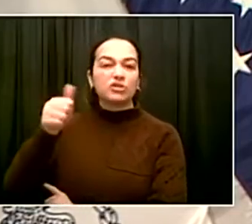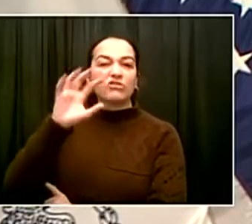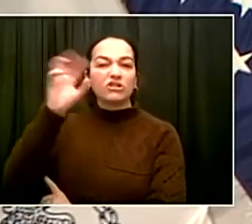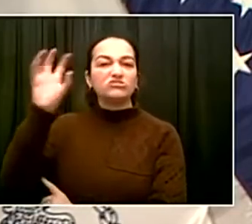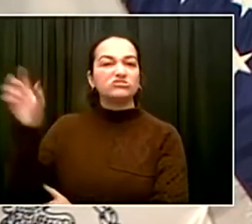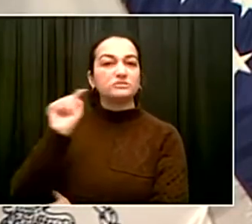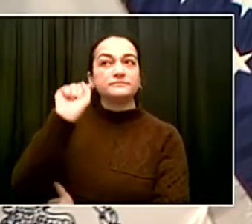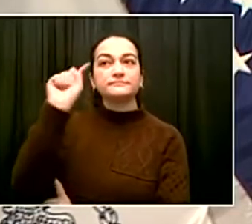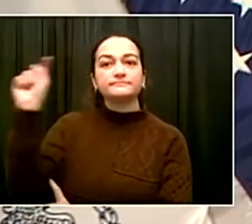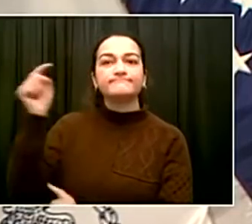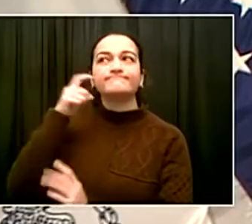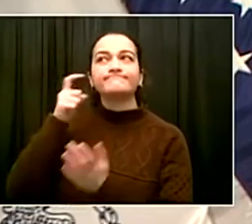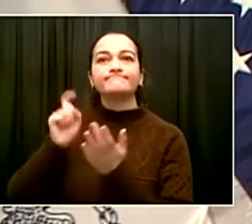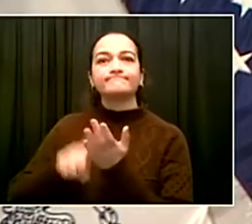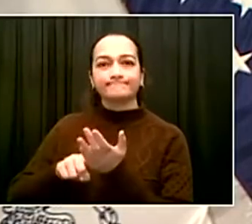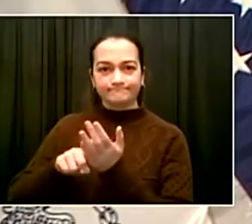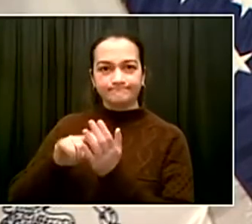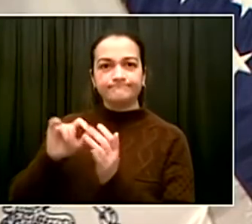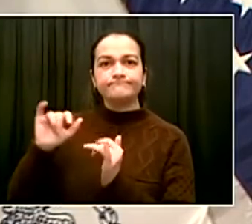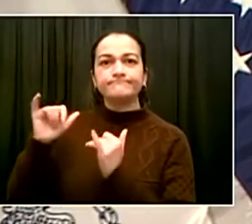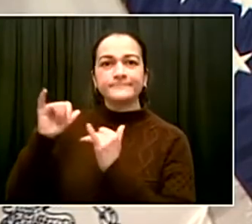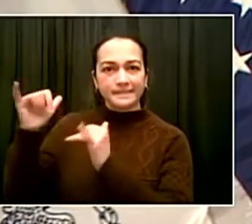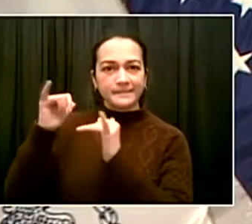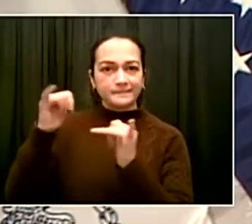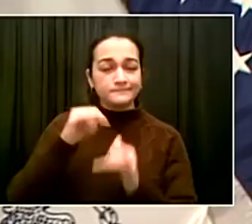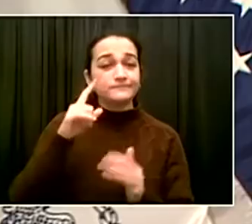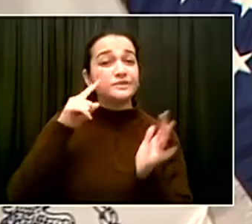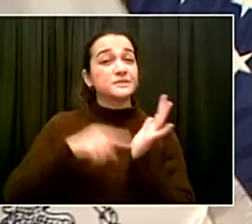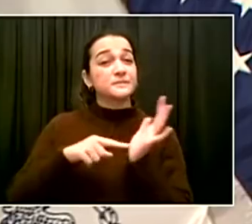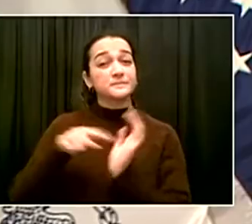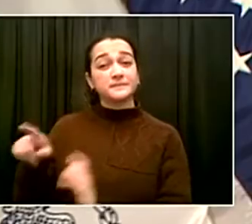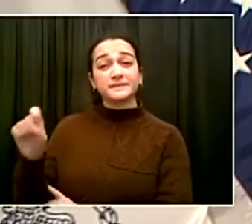THAT HAS BEEN, SO FAR, THE PATTERN WE HAVE SEEN IN OTHER